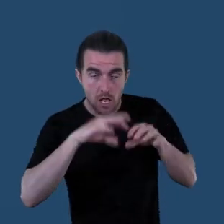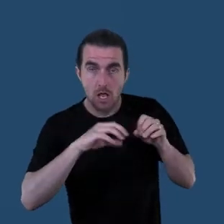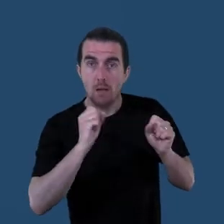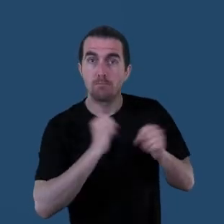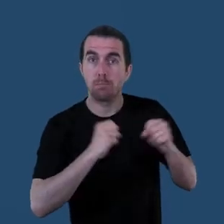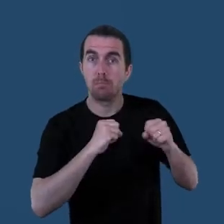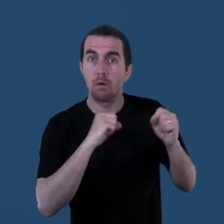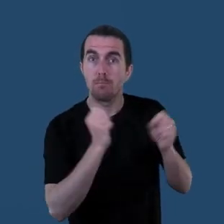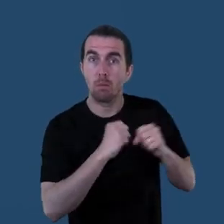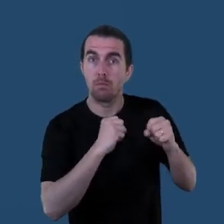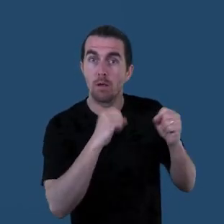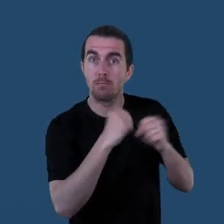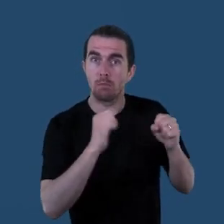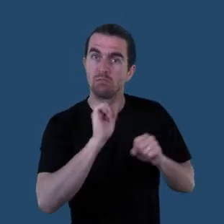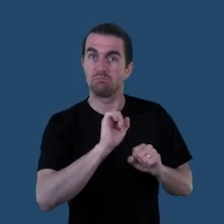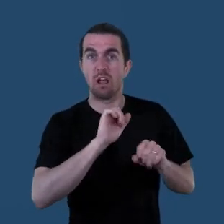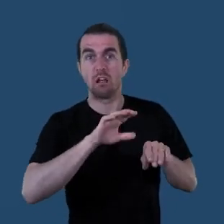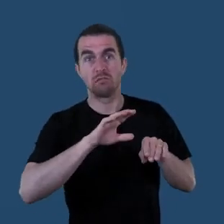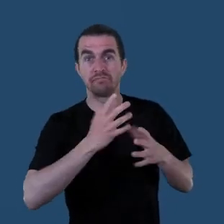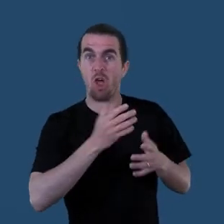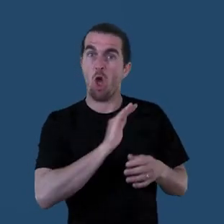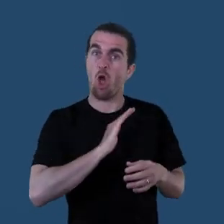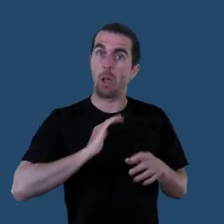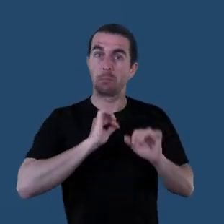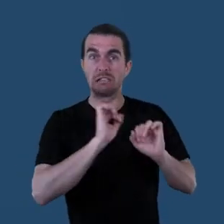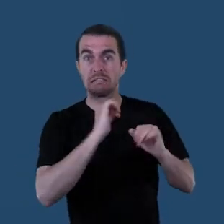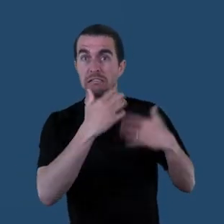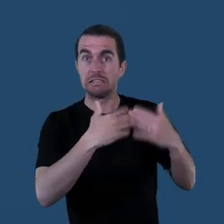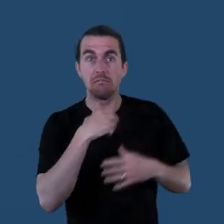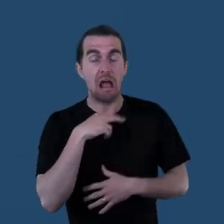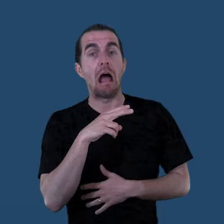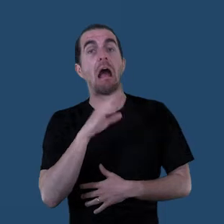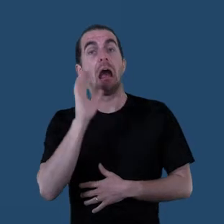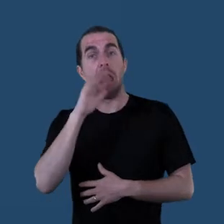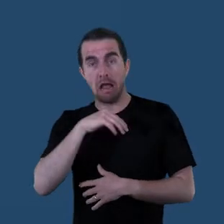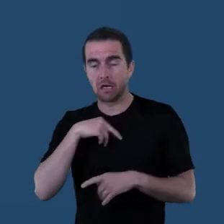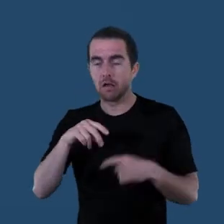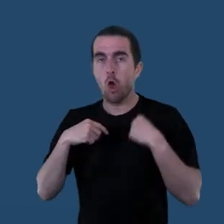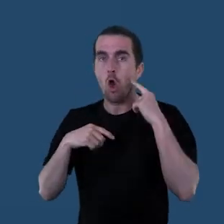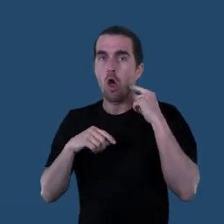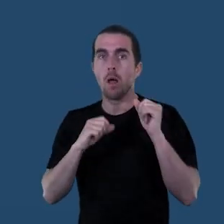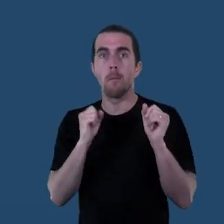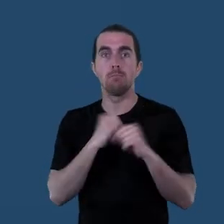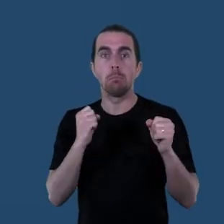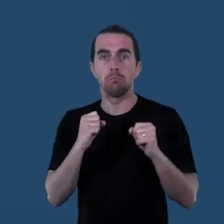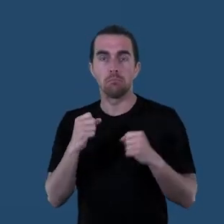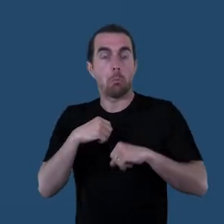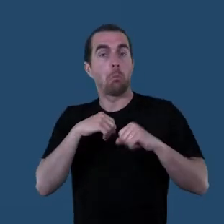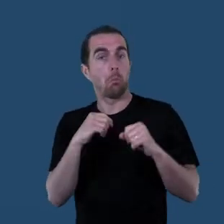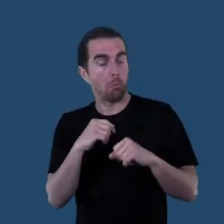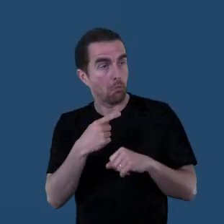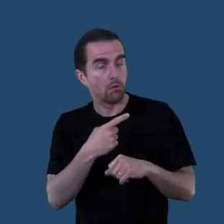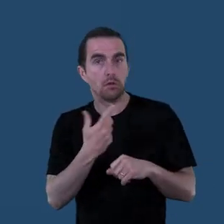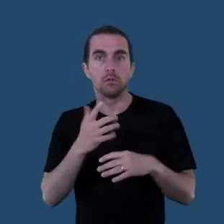And then they had like army sortings going in. And so then we realized every time we would hear this noise, next door, that was what was happening.